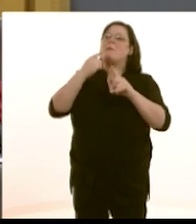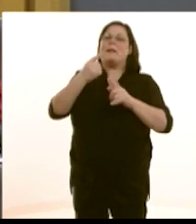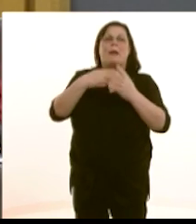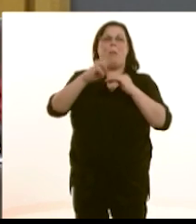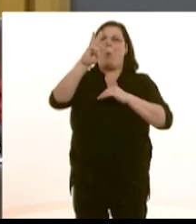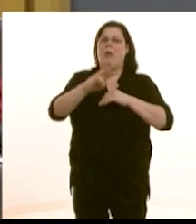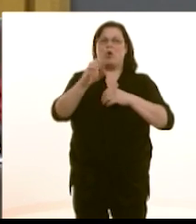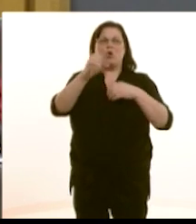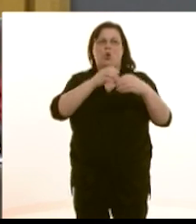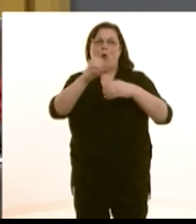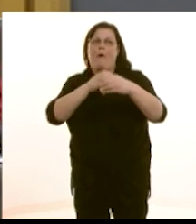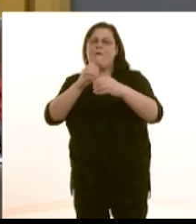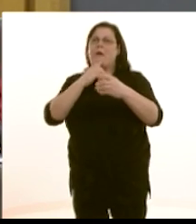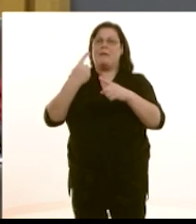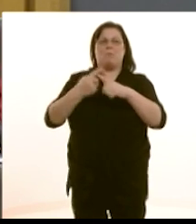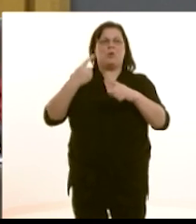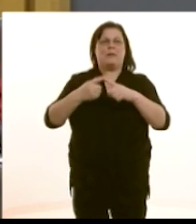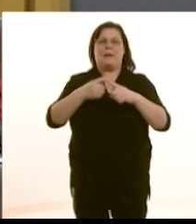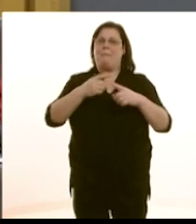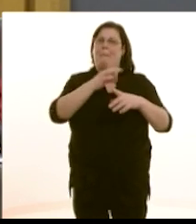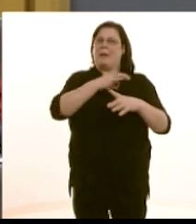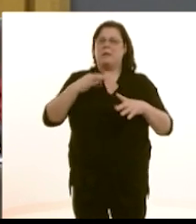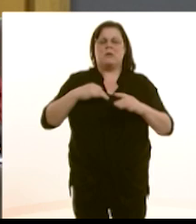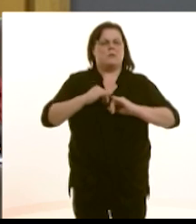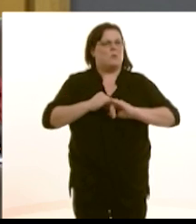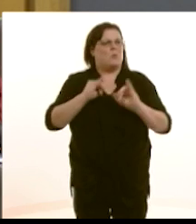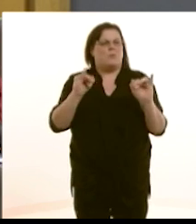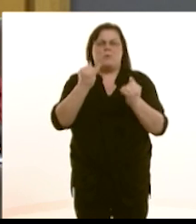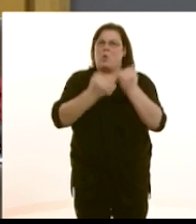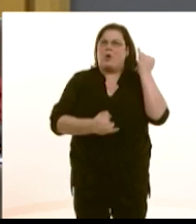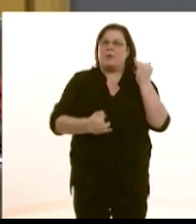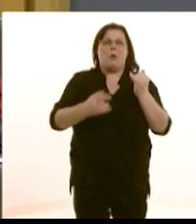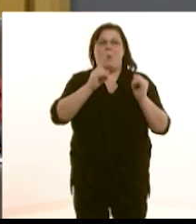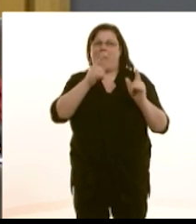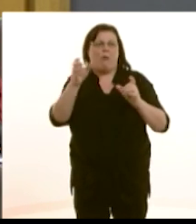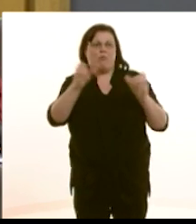emergency medicine is getting worse. We have not been able to recruit new consultants at